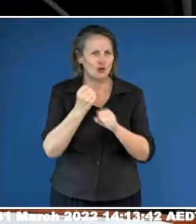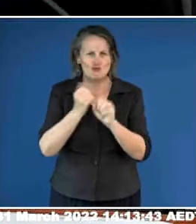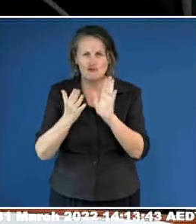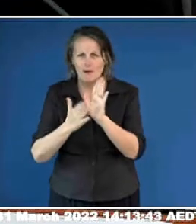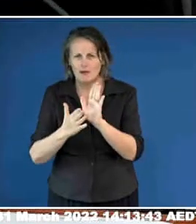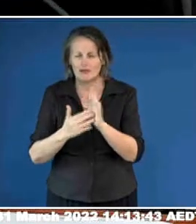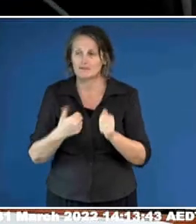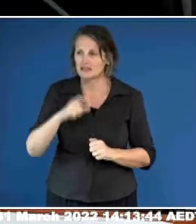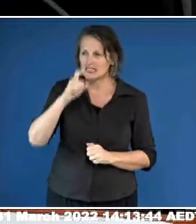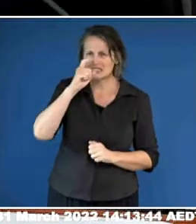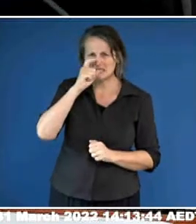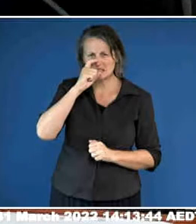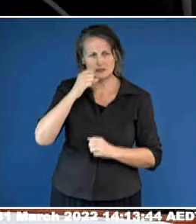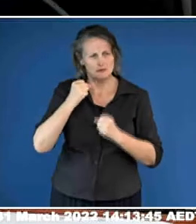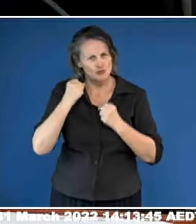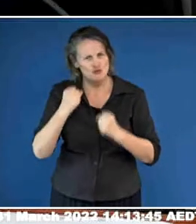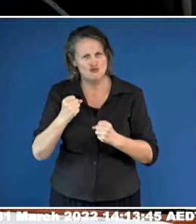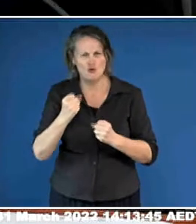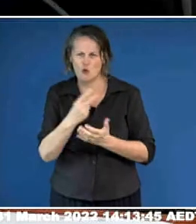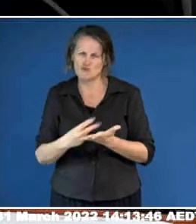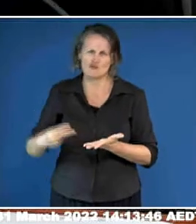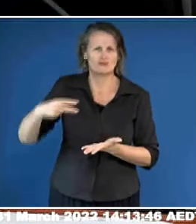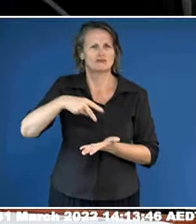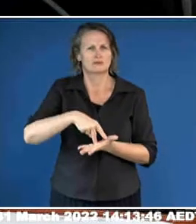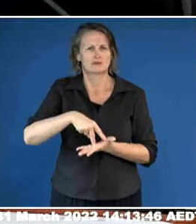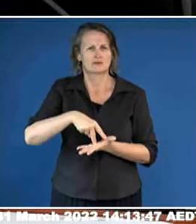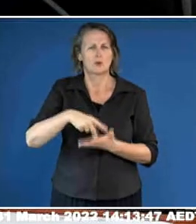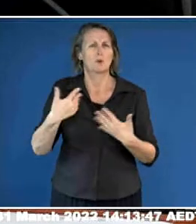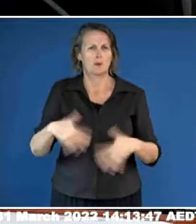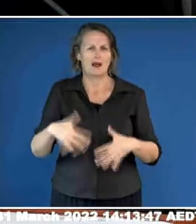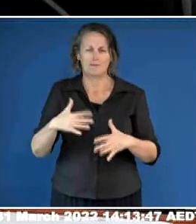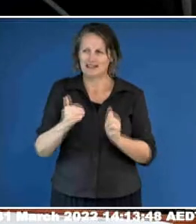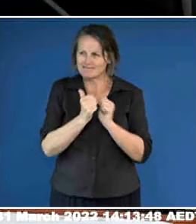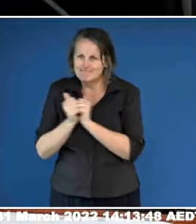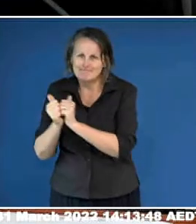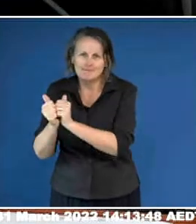Commissioner Mason said yesterday, that notion of sisterhood - doesn't necessarily